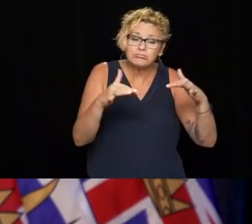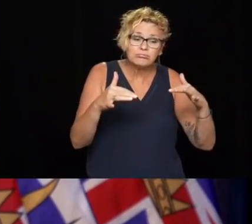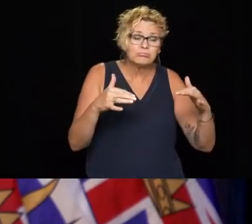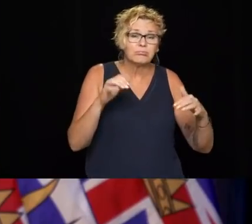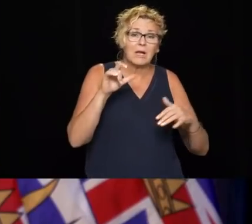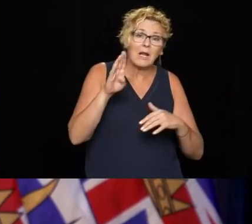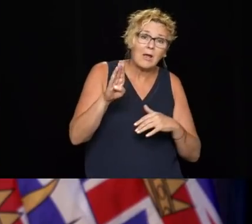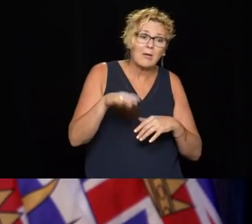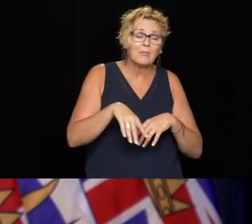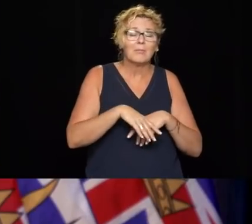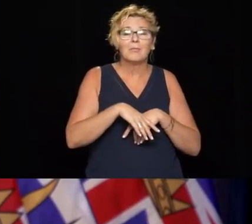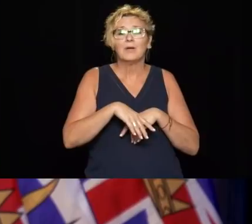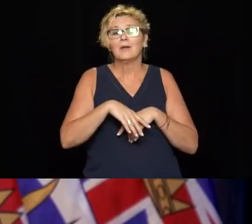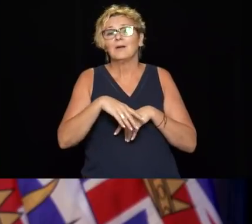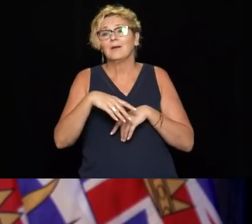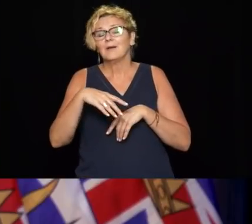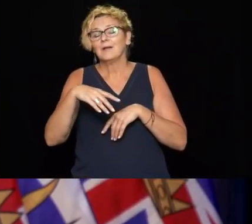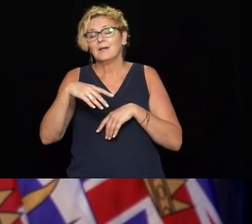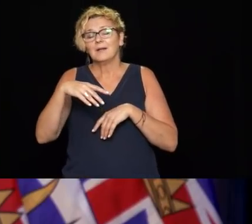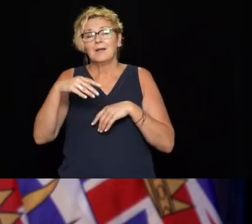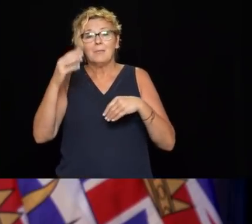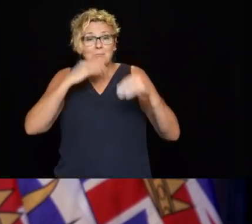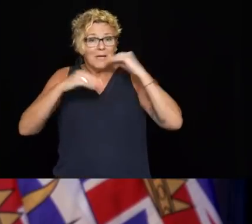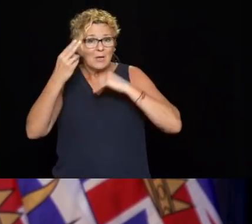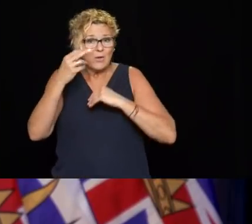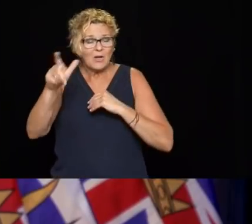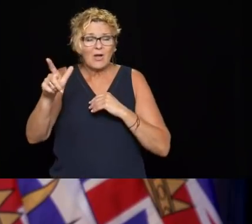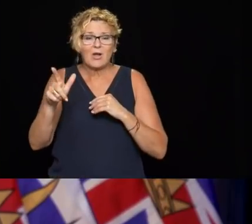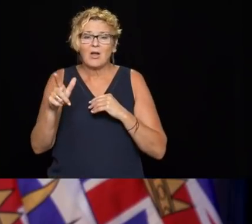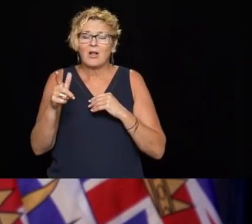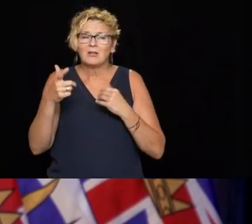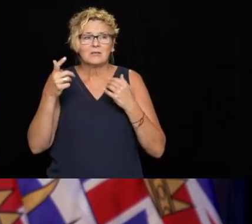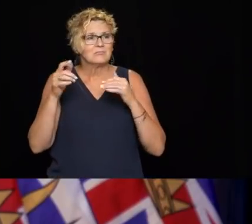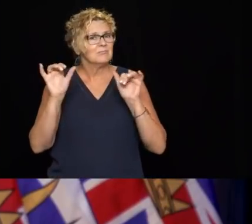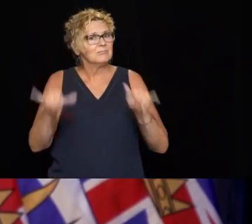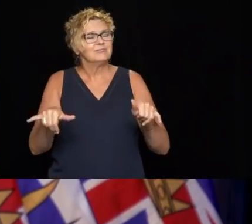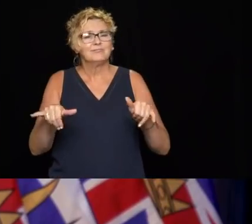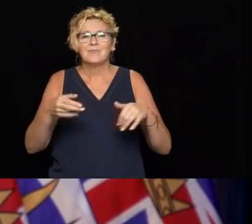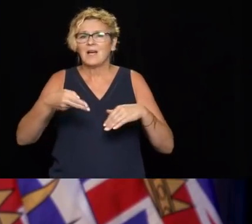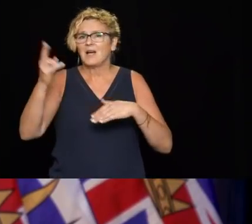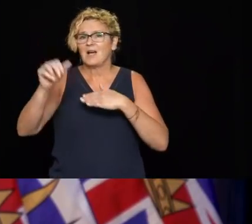the things that people go to a nightclub to do, it is an inherently risky thing